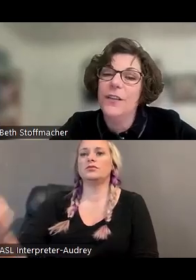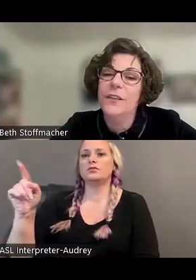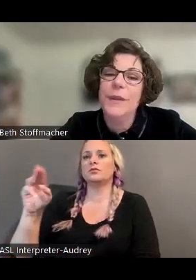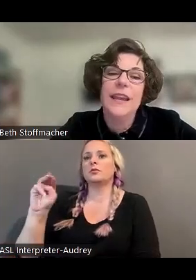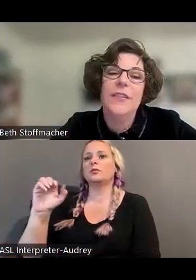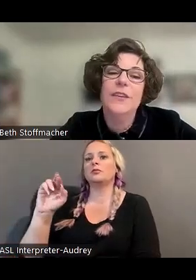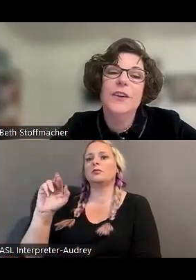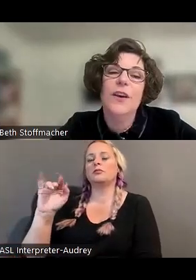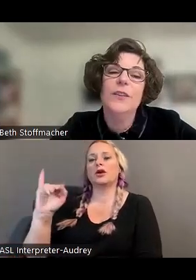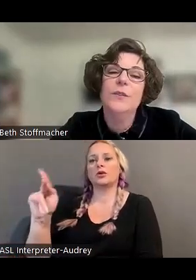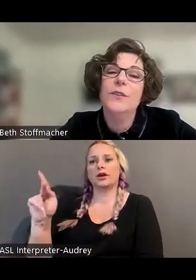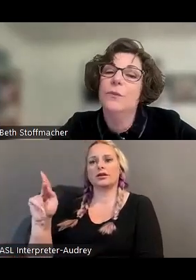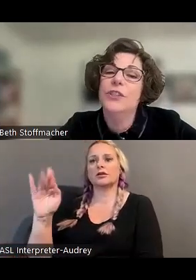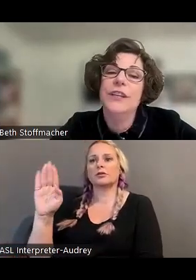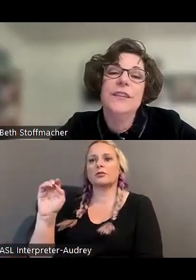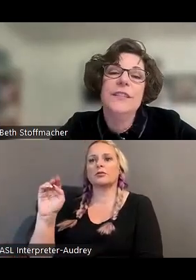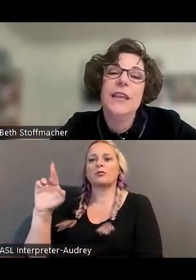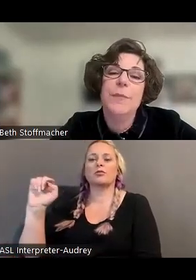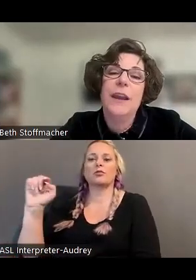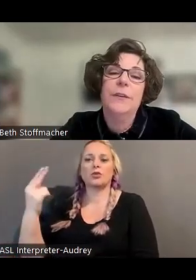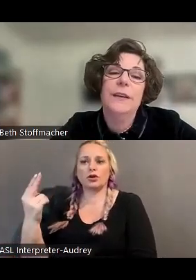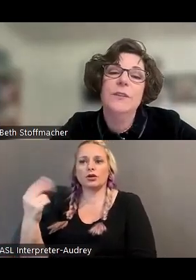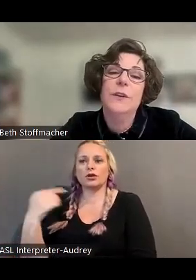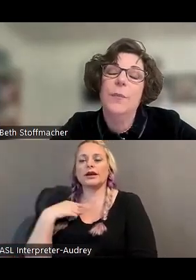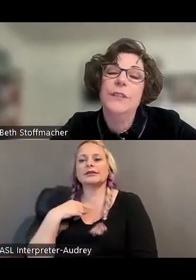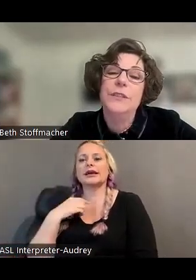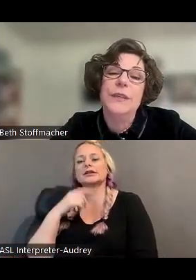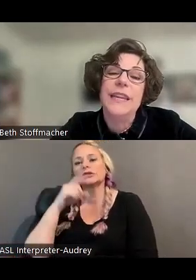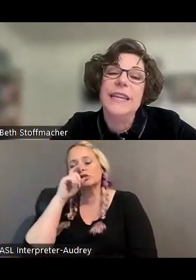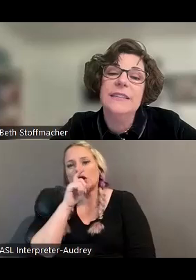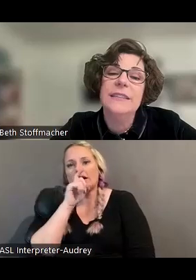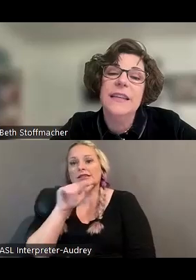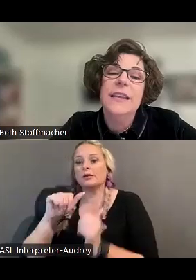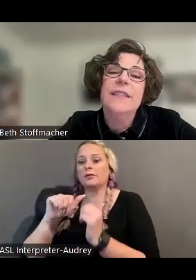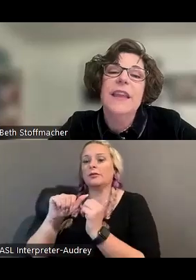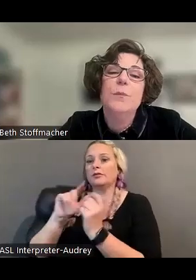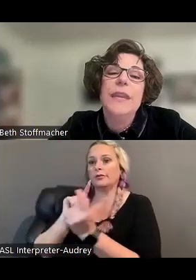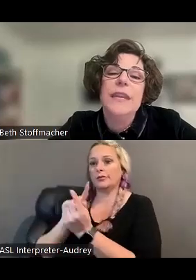meaning other dolls who don't share the same backgrounds or opportunities. They meet in